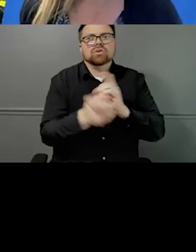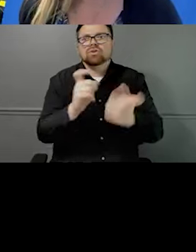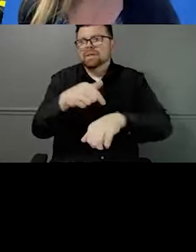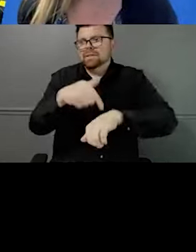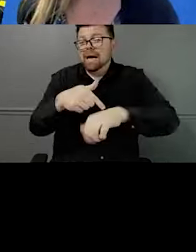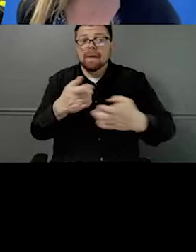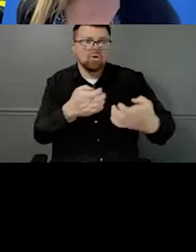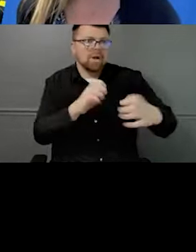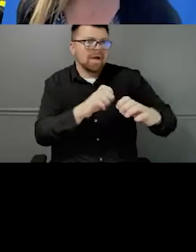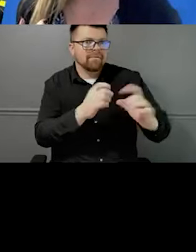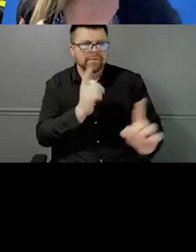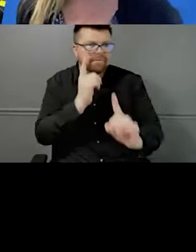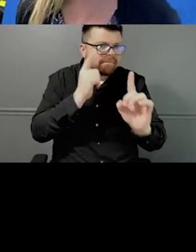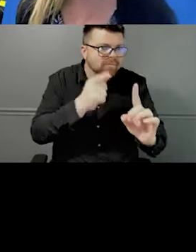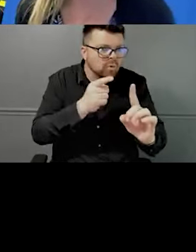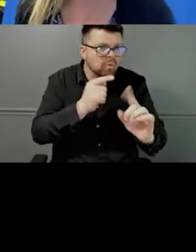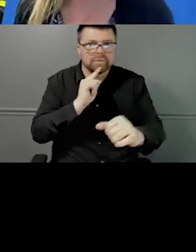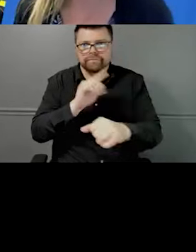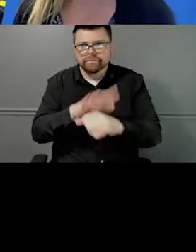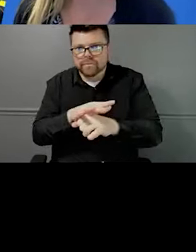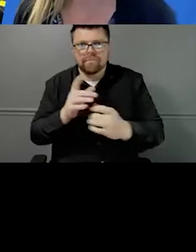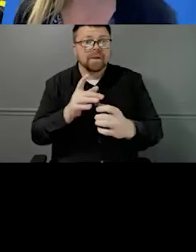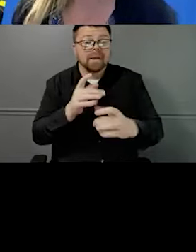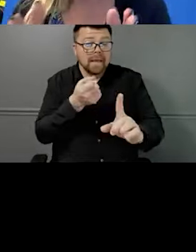otherwise impact scientific integrity.